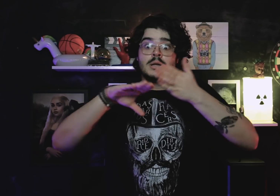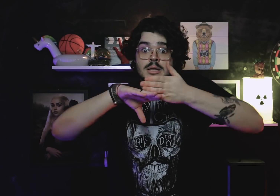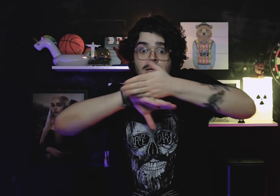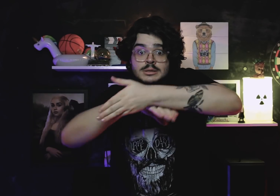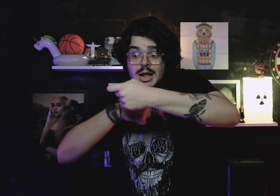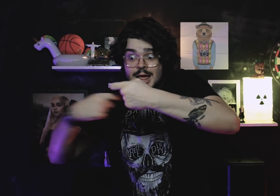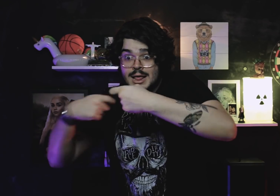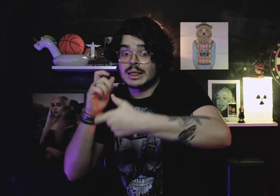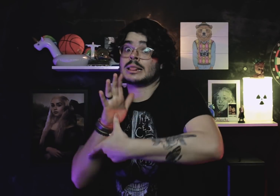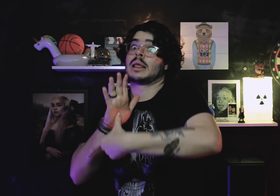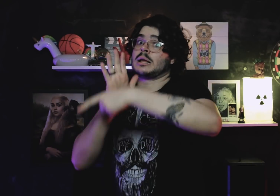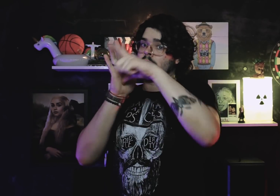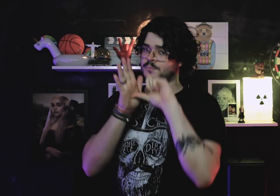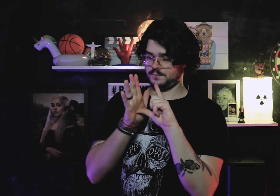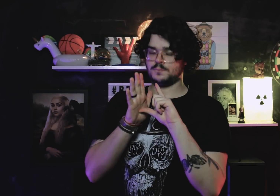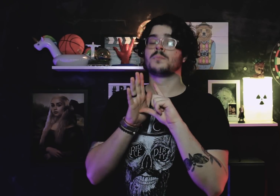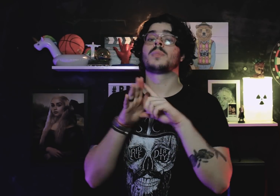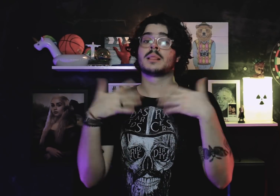Before talking about the war,